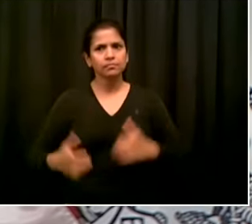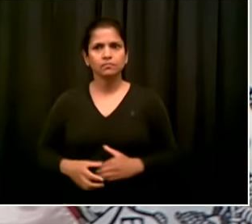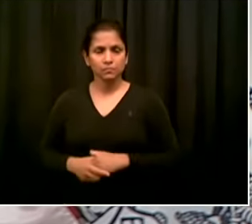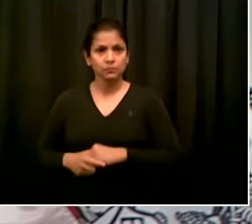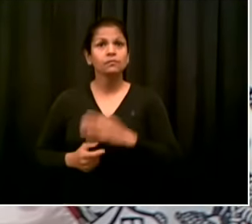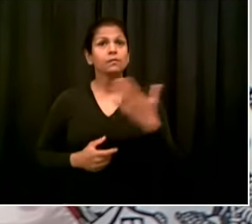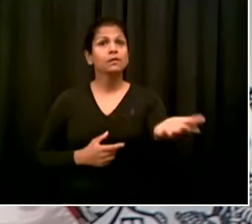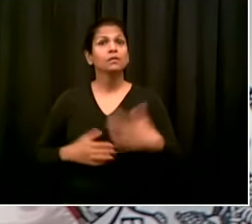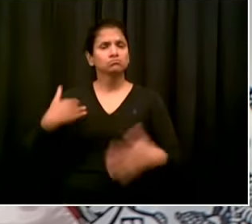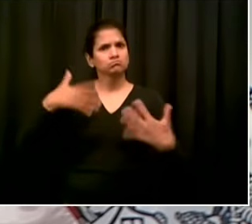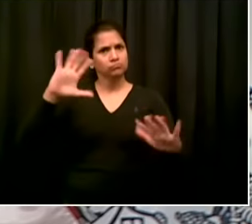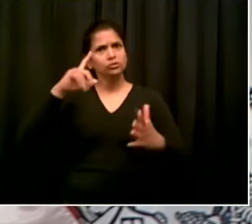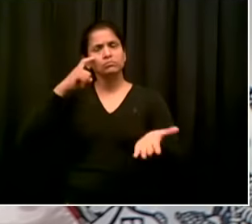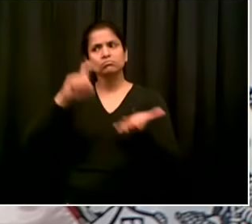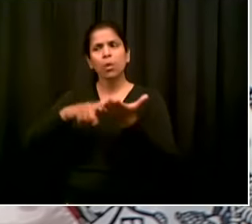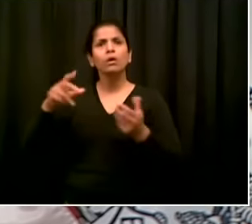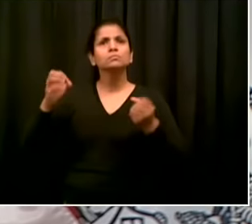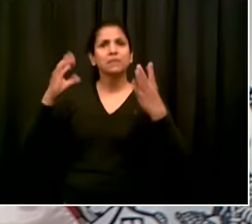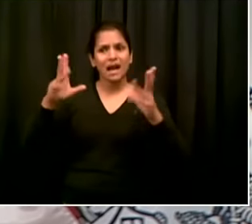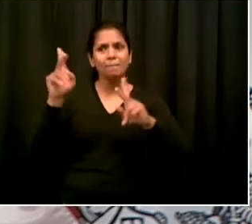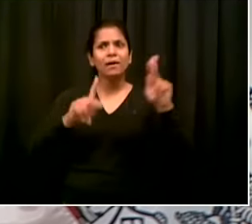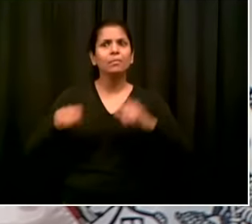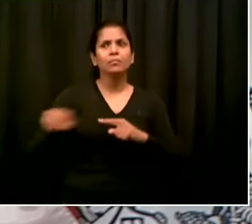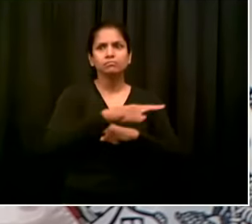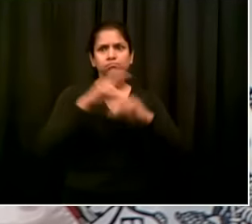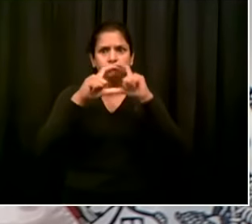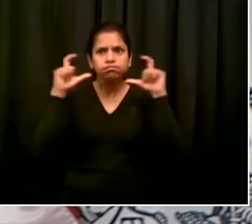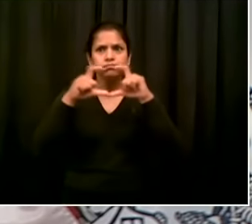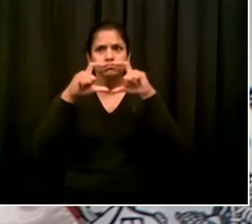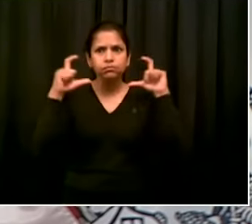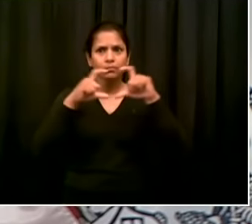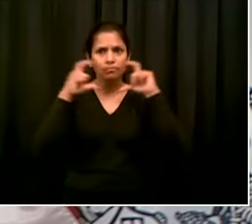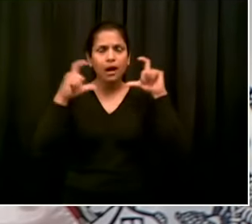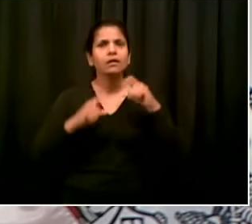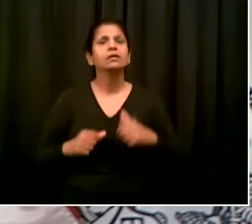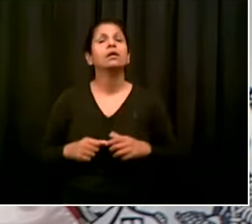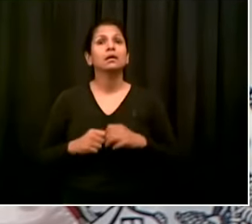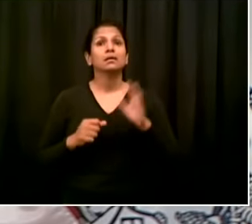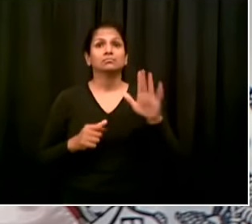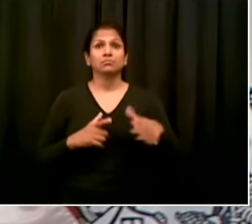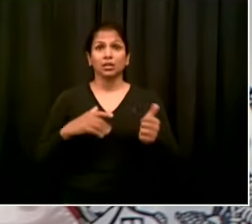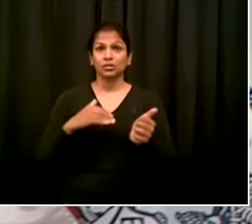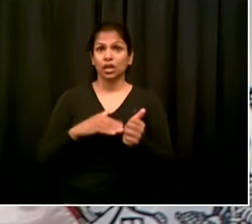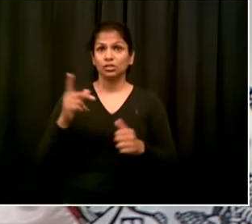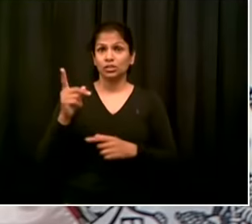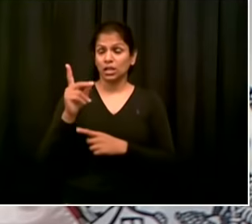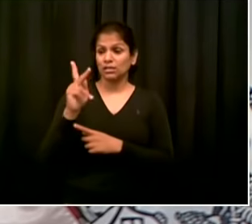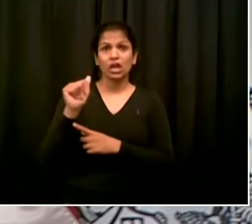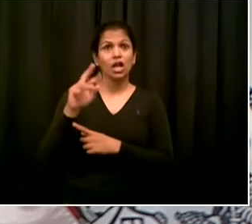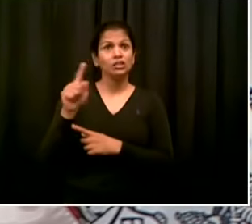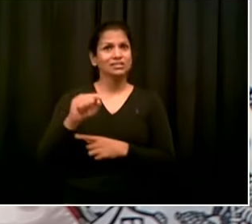THAT AND THEN IF YOU DO NOT MIND, IS THIS STRATIGN